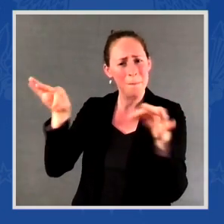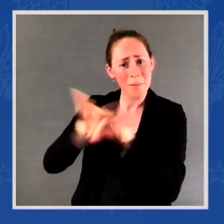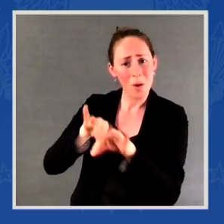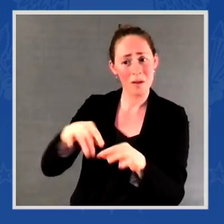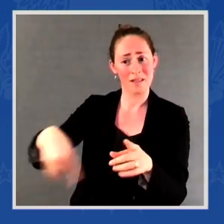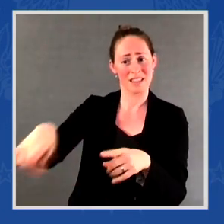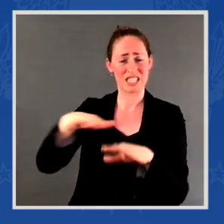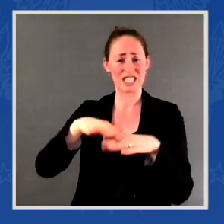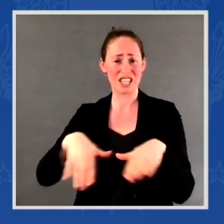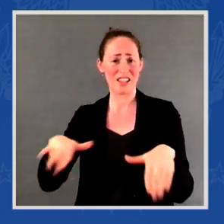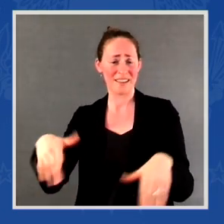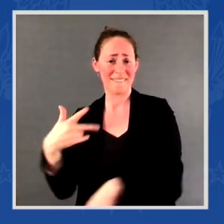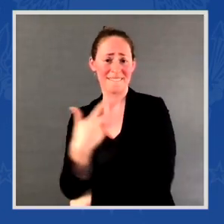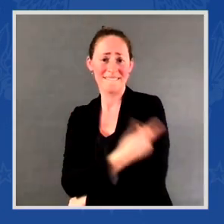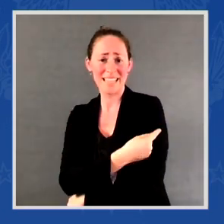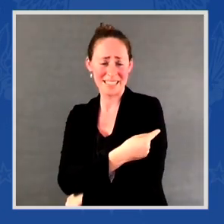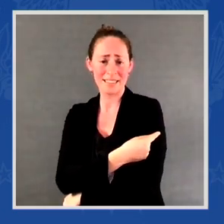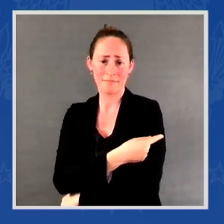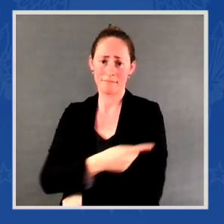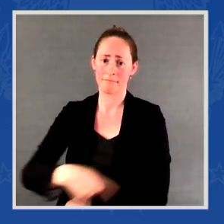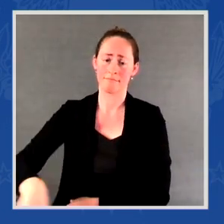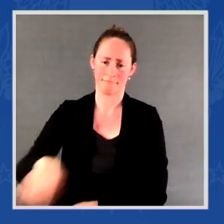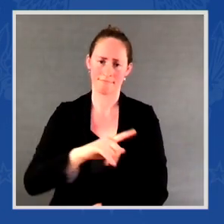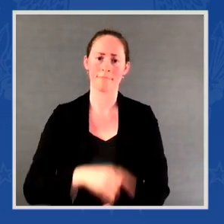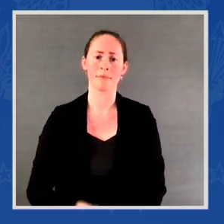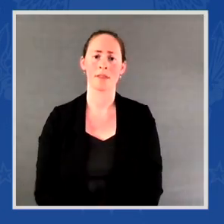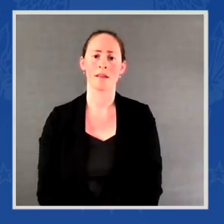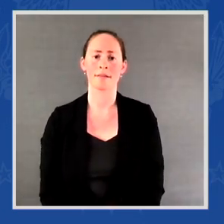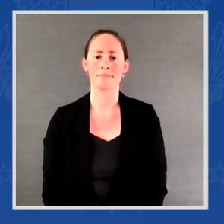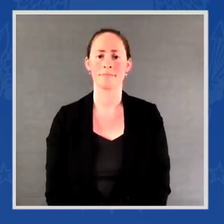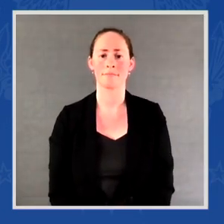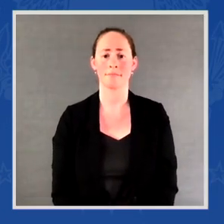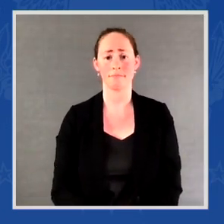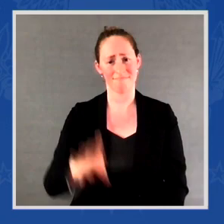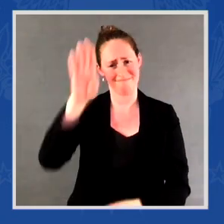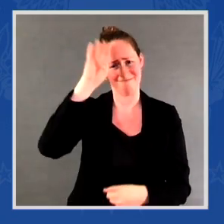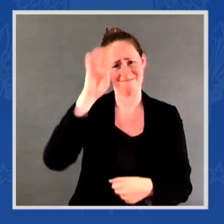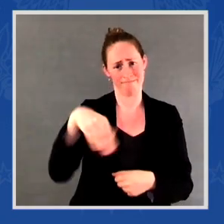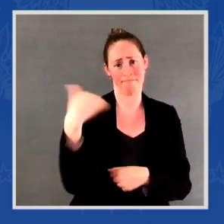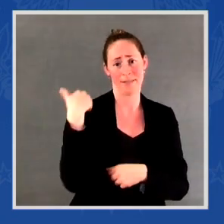You may remember, I got widely criticized when I suggested we keep dropping the age of people eligible